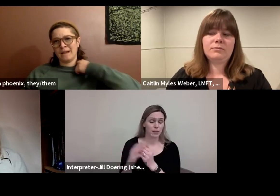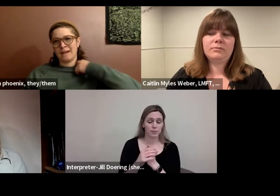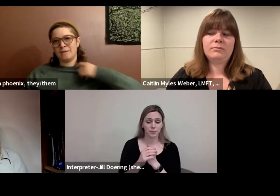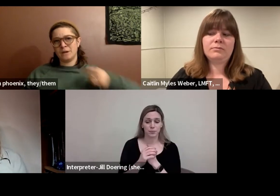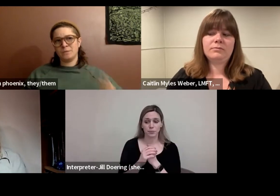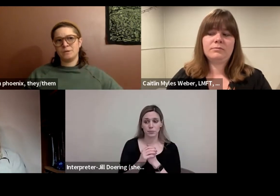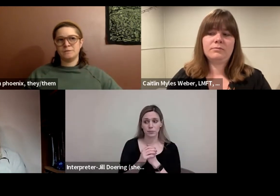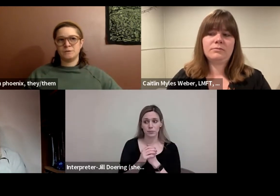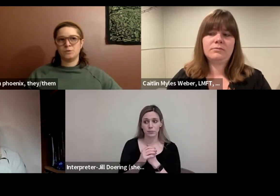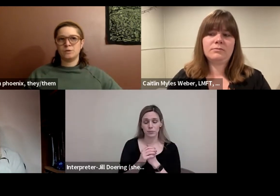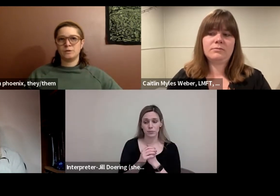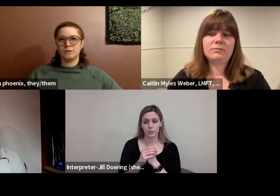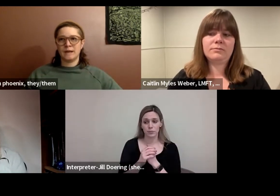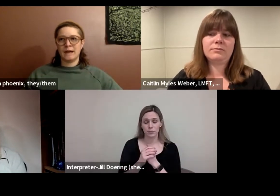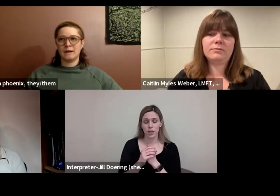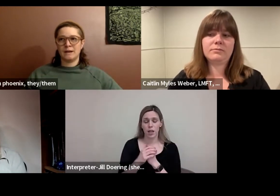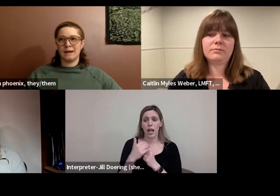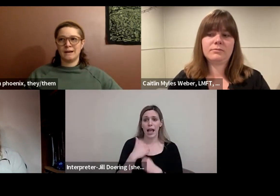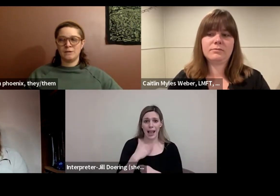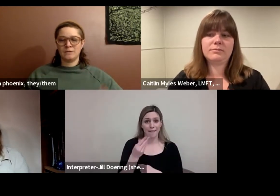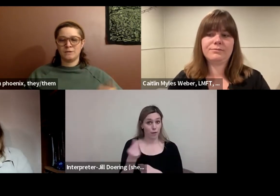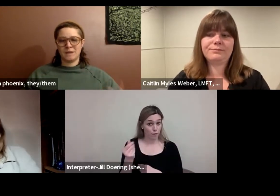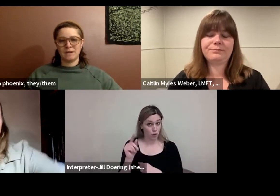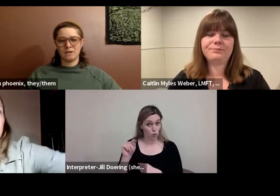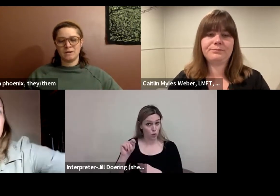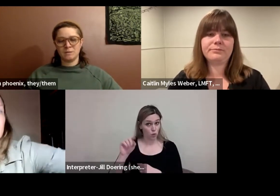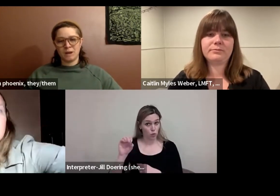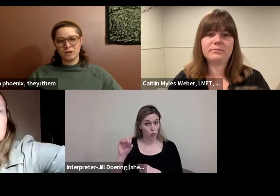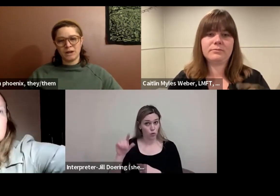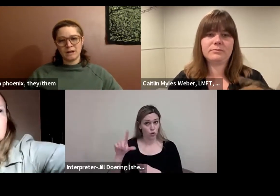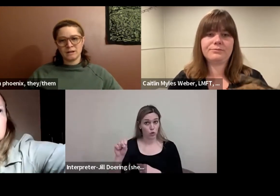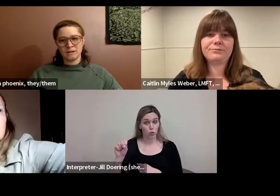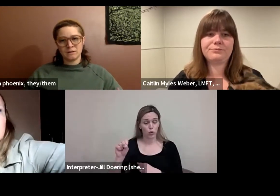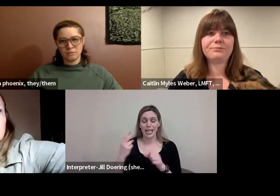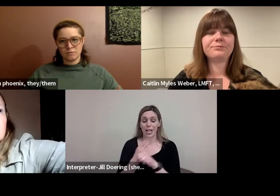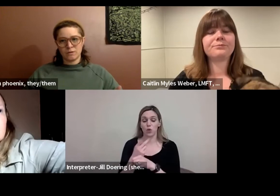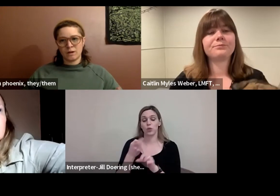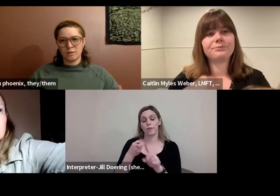I have a couple of tools that I use from the Icarus Project,